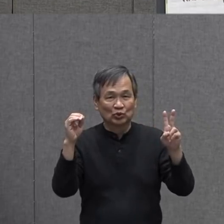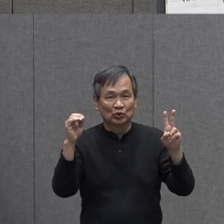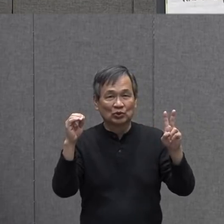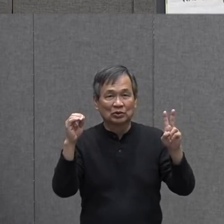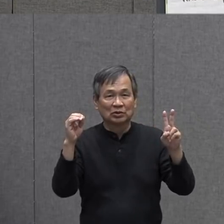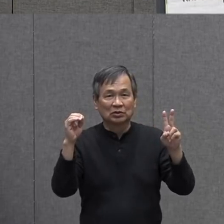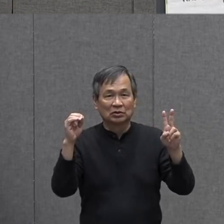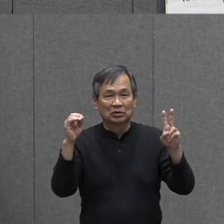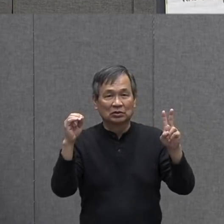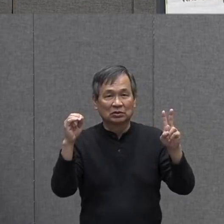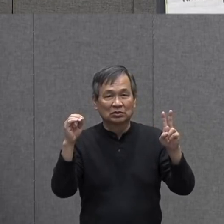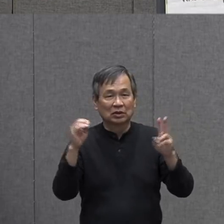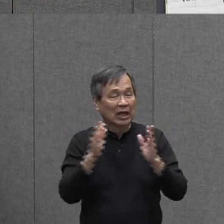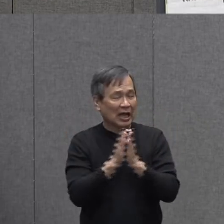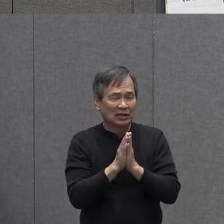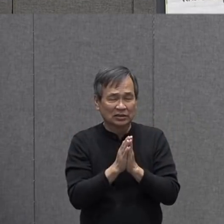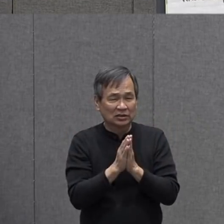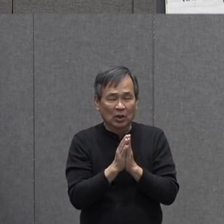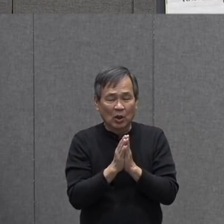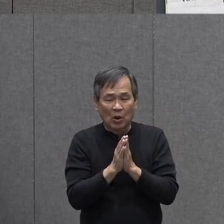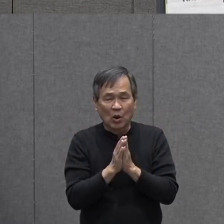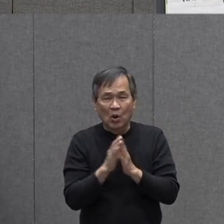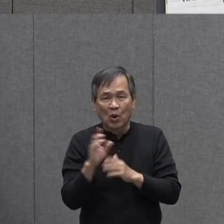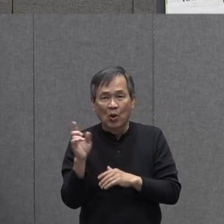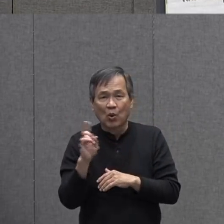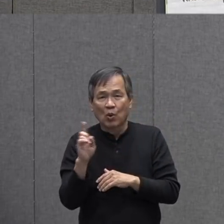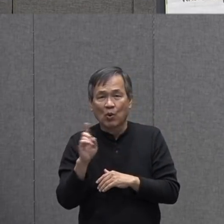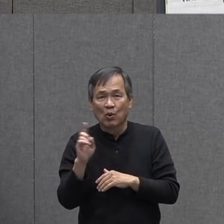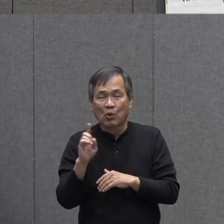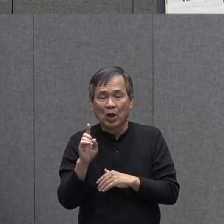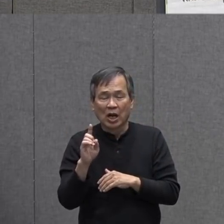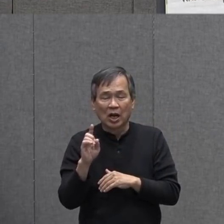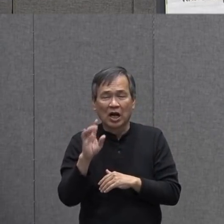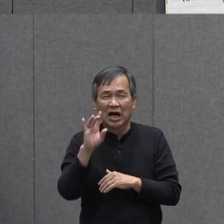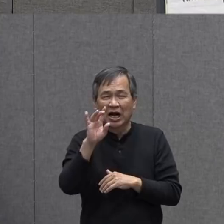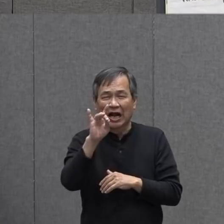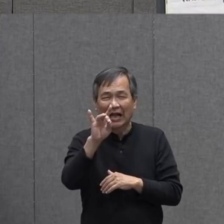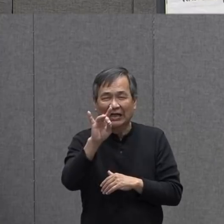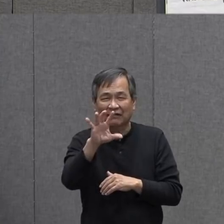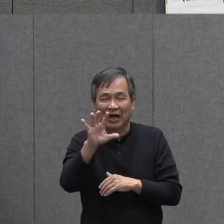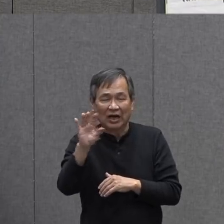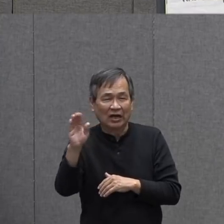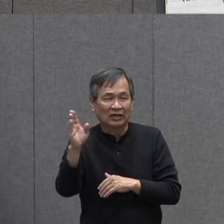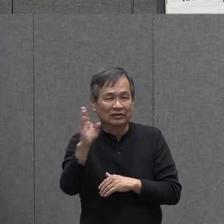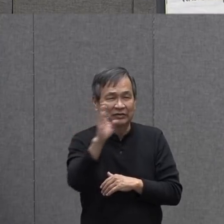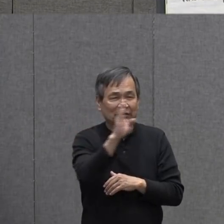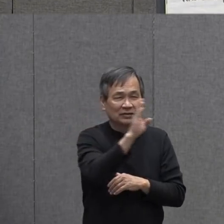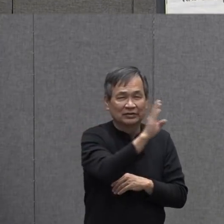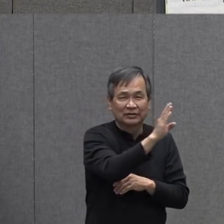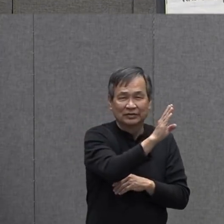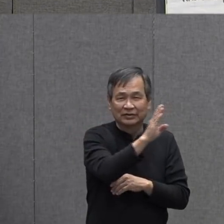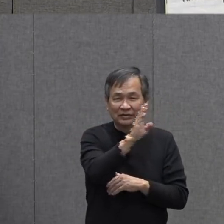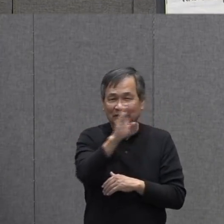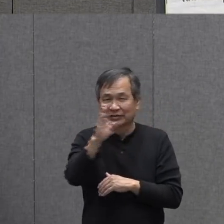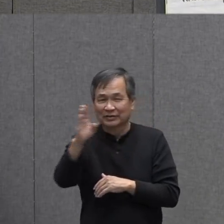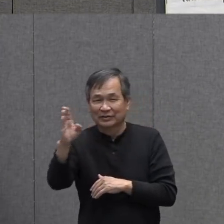And then we're asked about where would 85 be? Where do you think 85 would be on that number line?